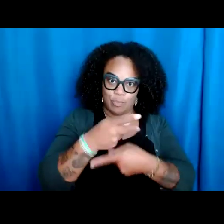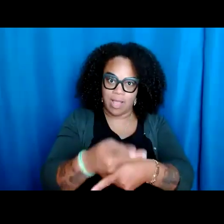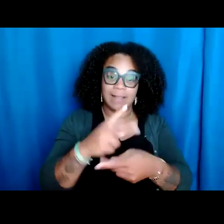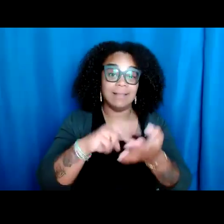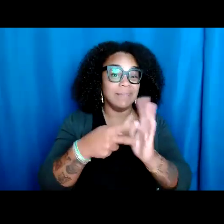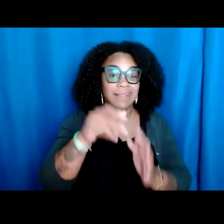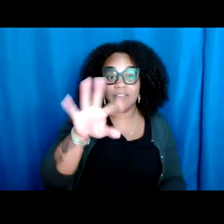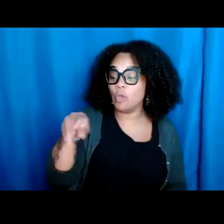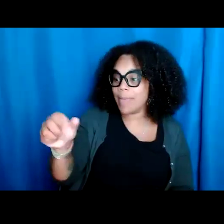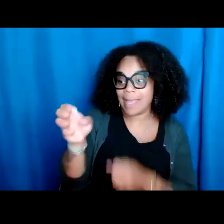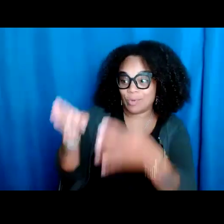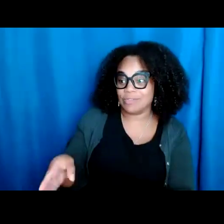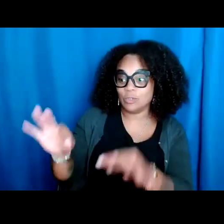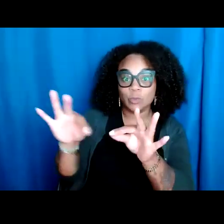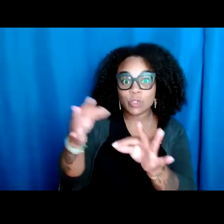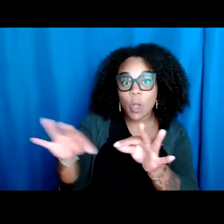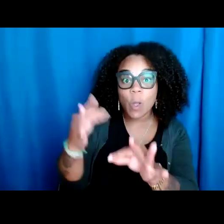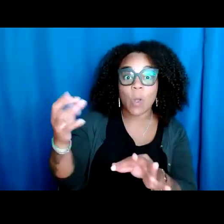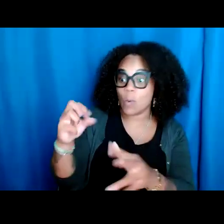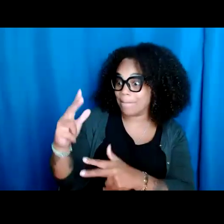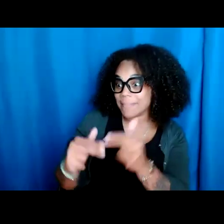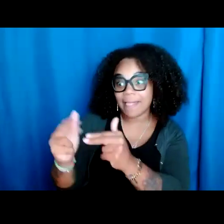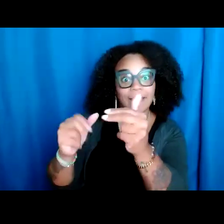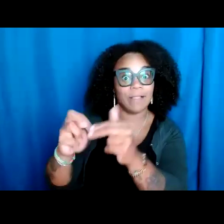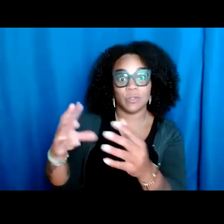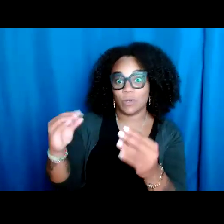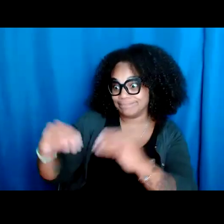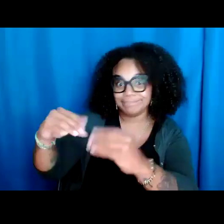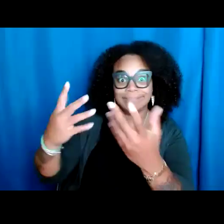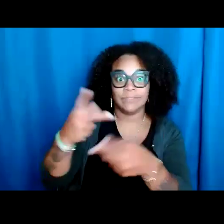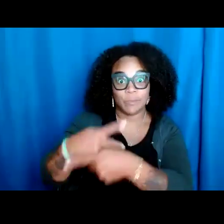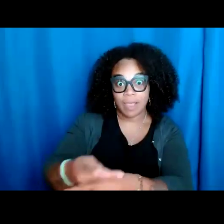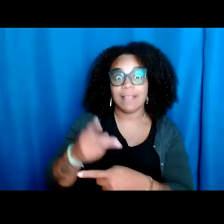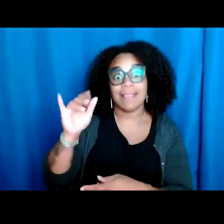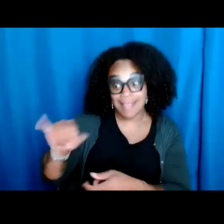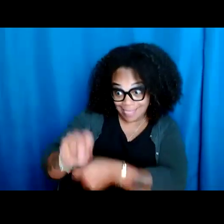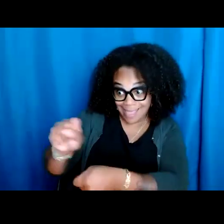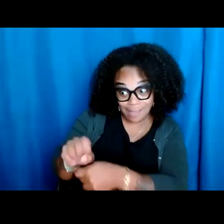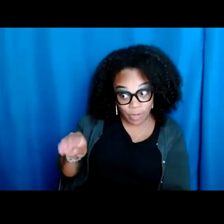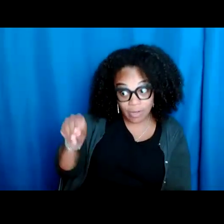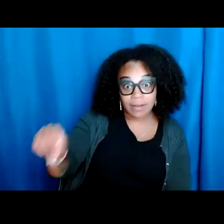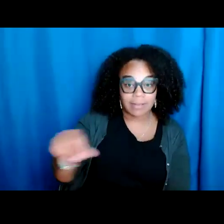assemble or build your product, that labor is also included in your cost of goods sold.